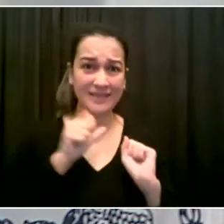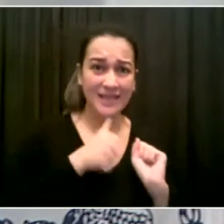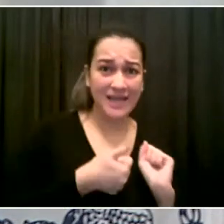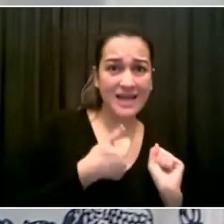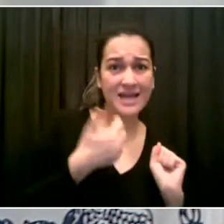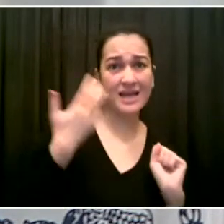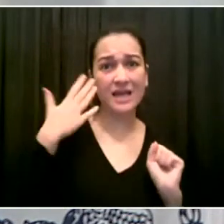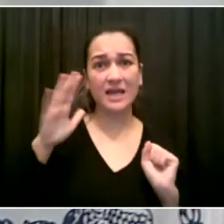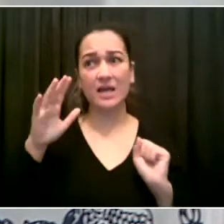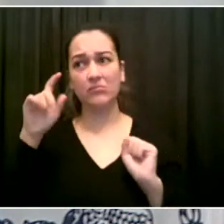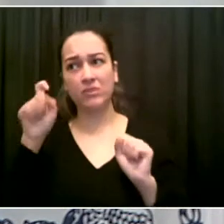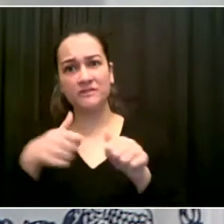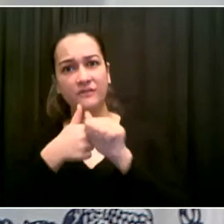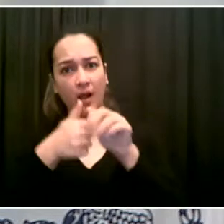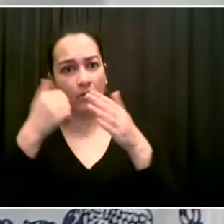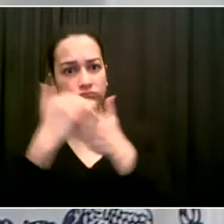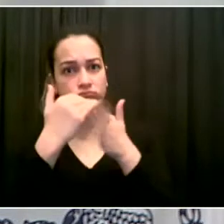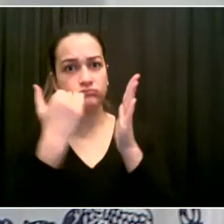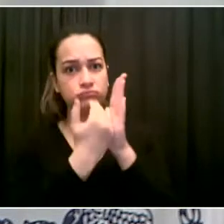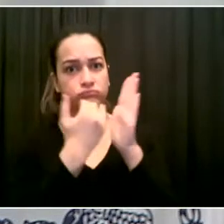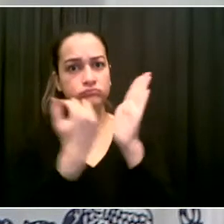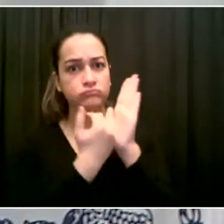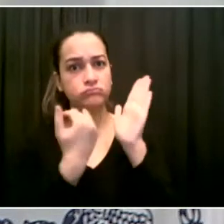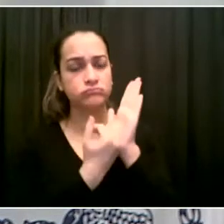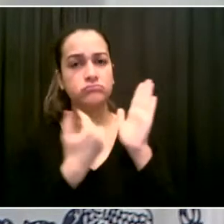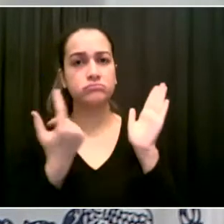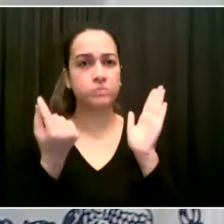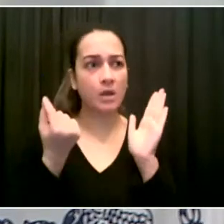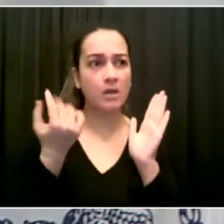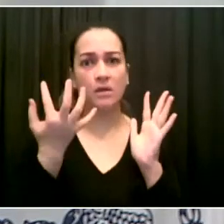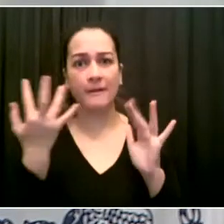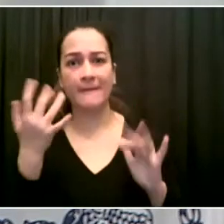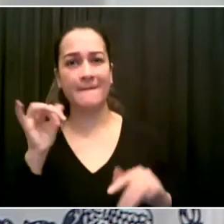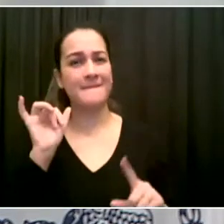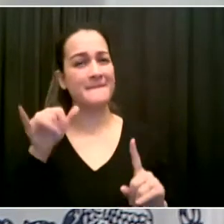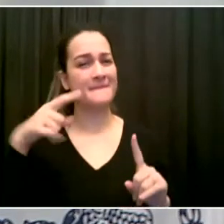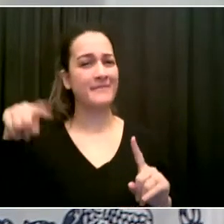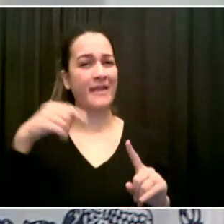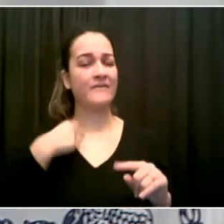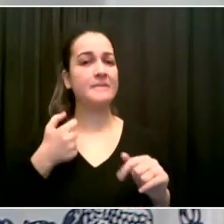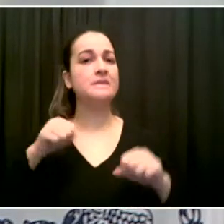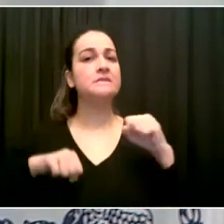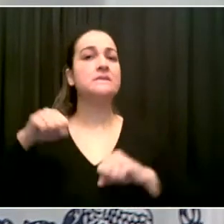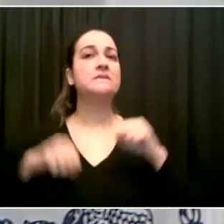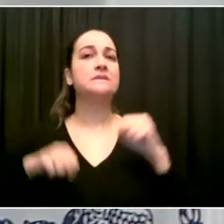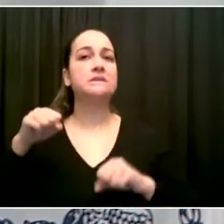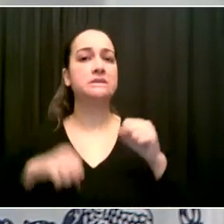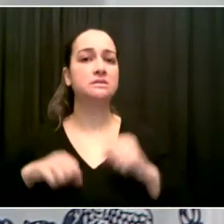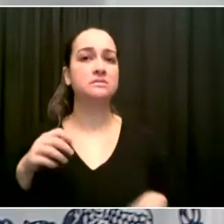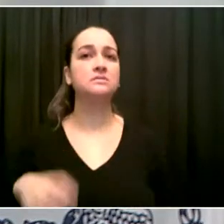THE PLAN WHWHAT'S BEEN DONE ONE